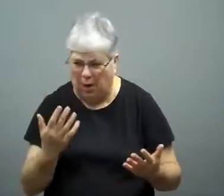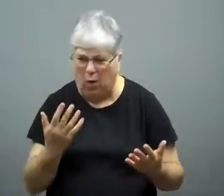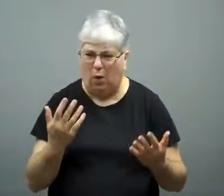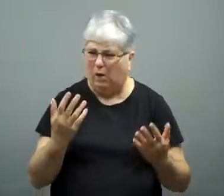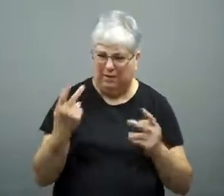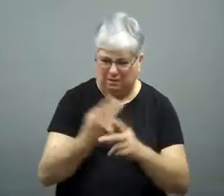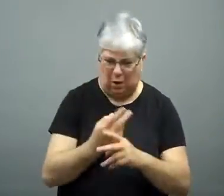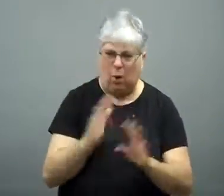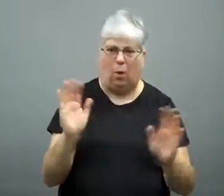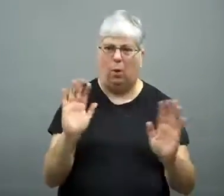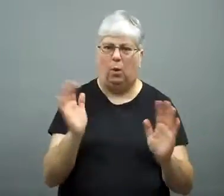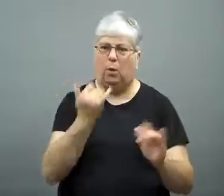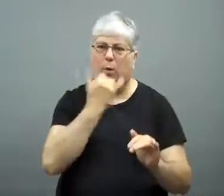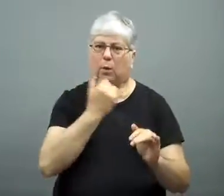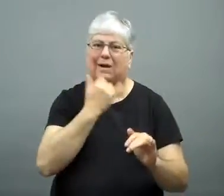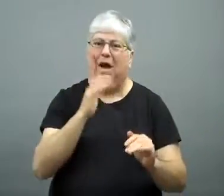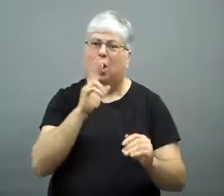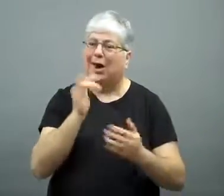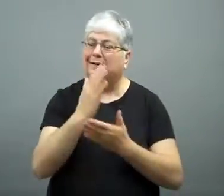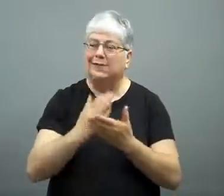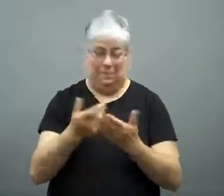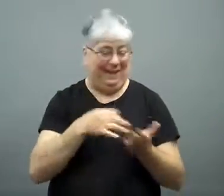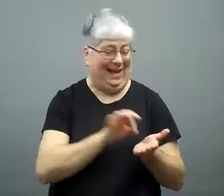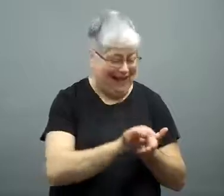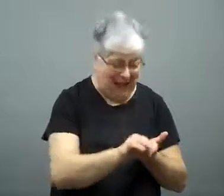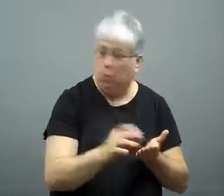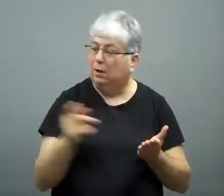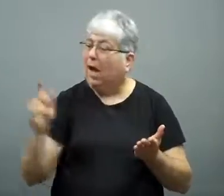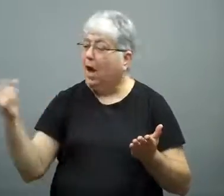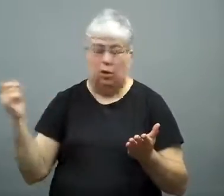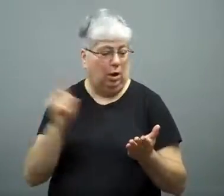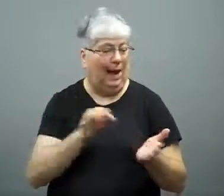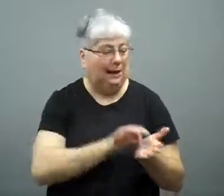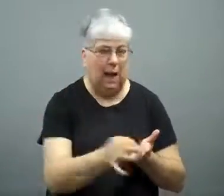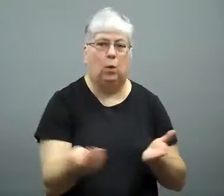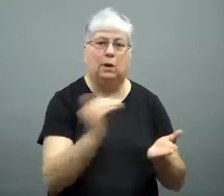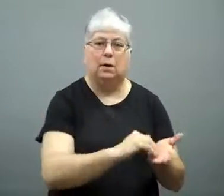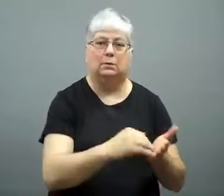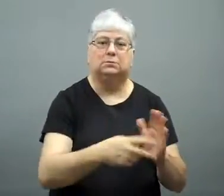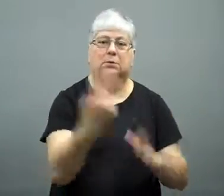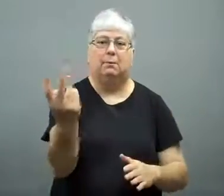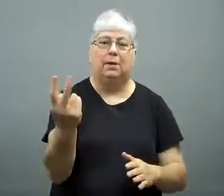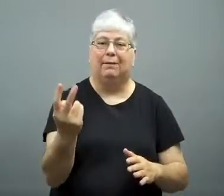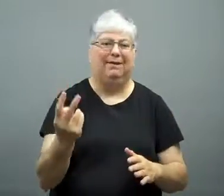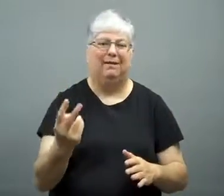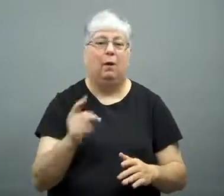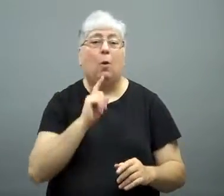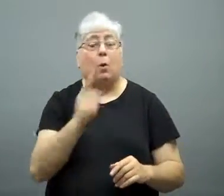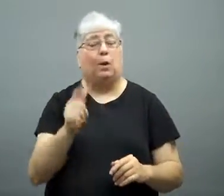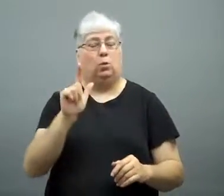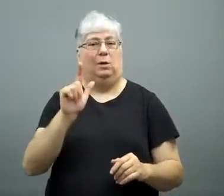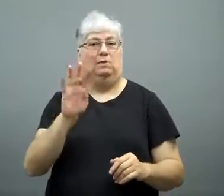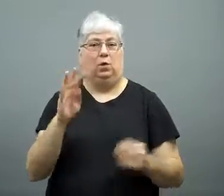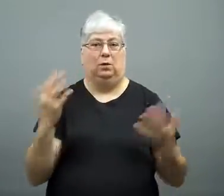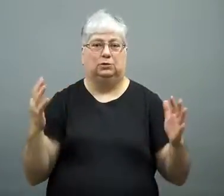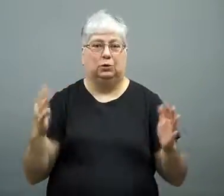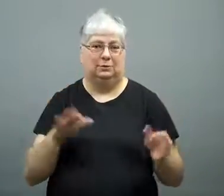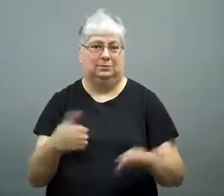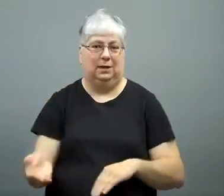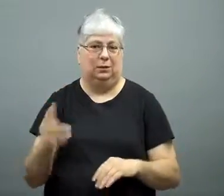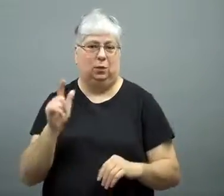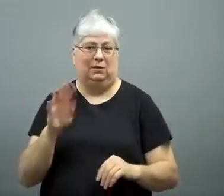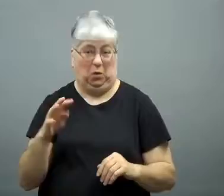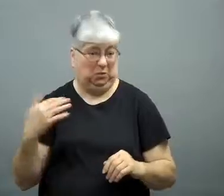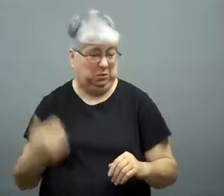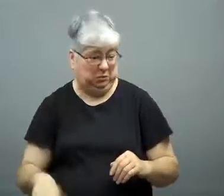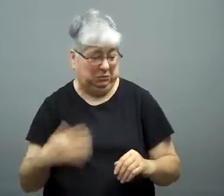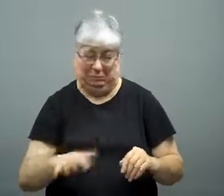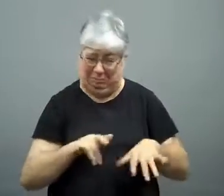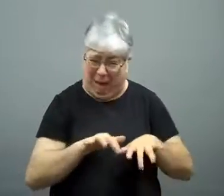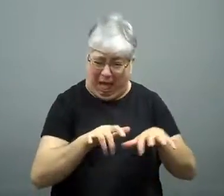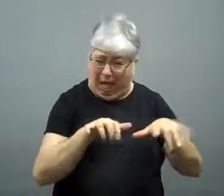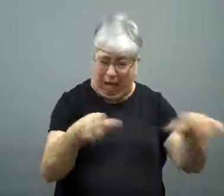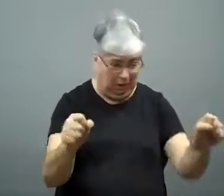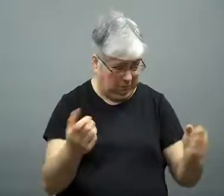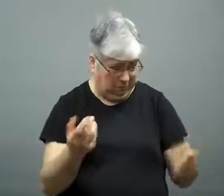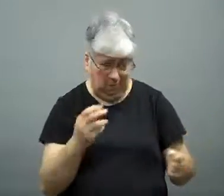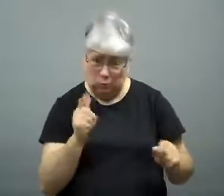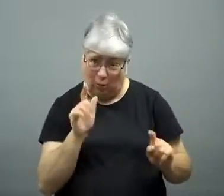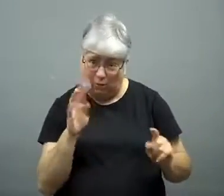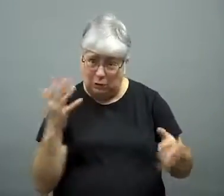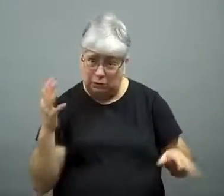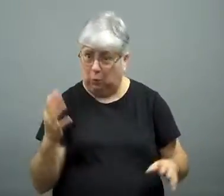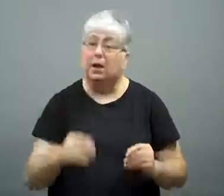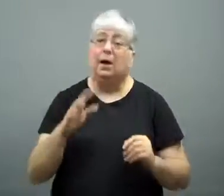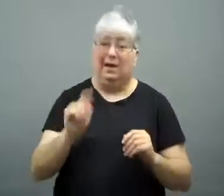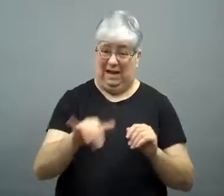Apparently some of the dead were counted twice.